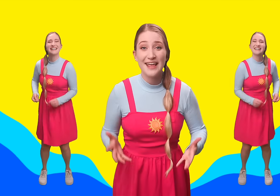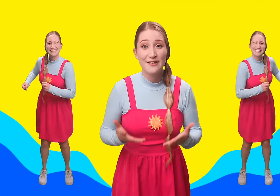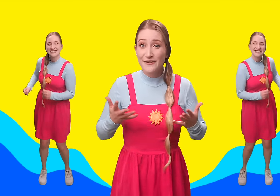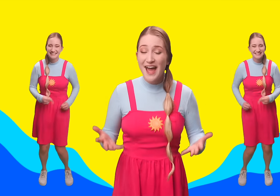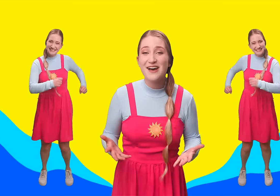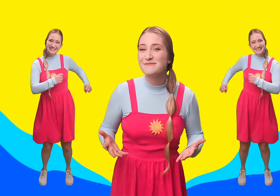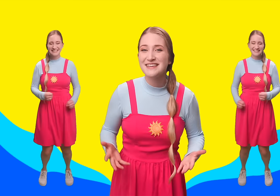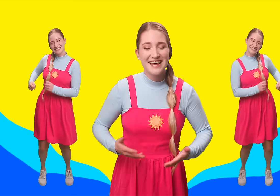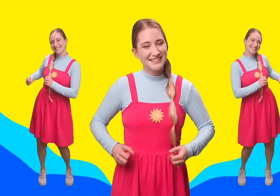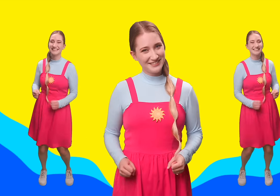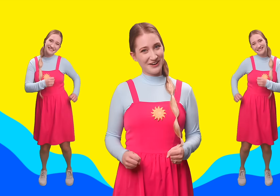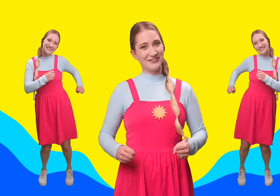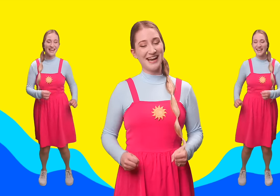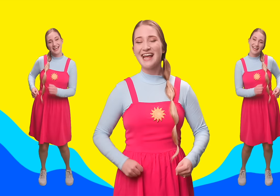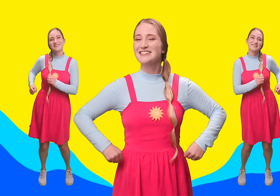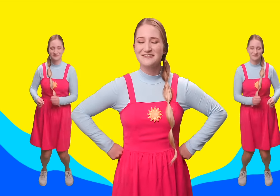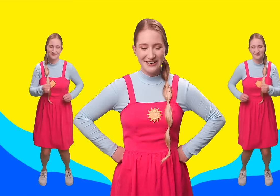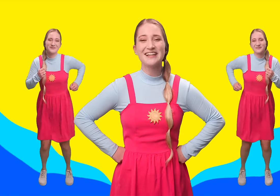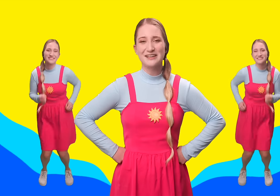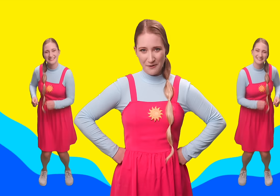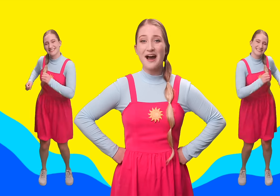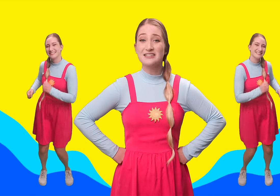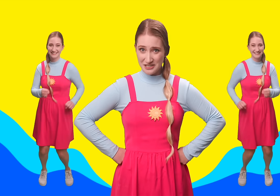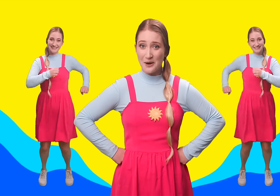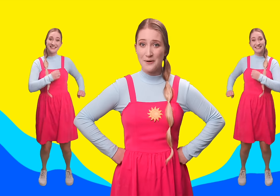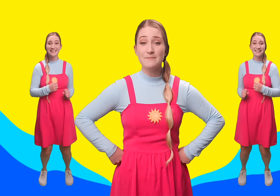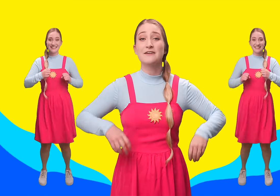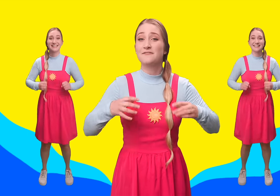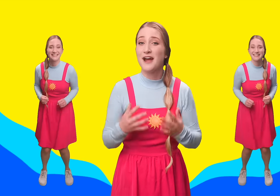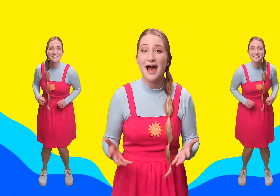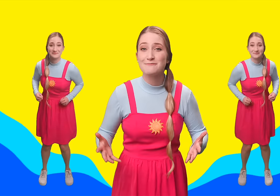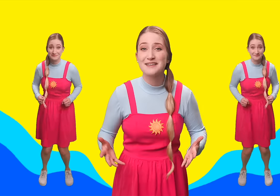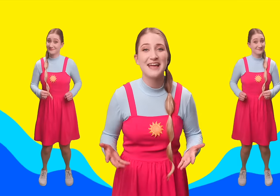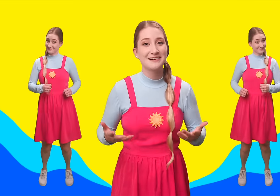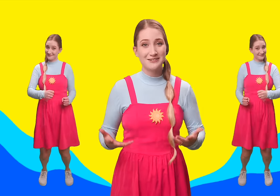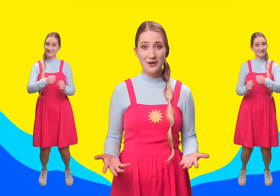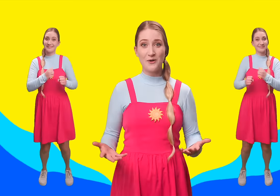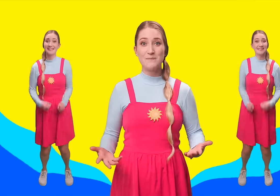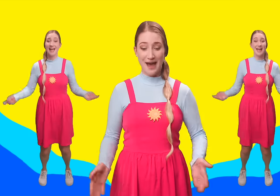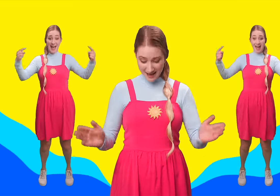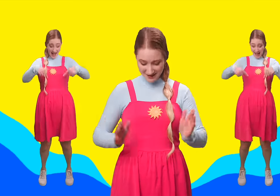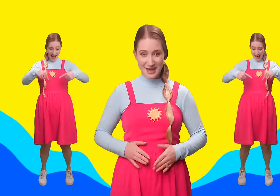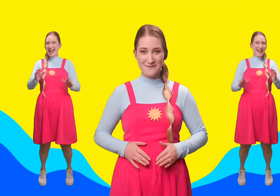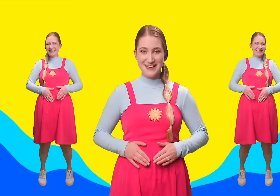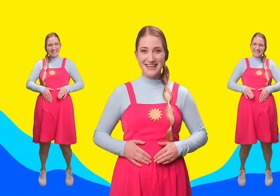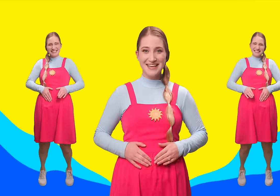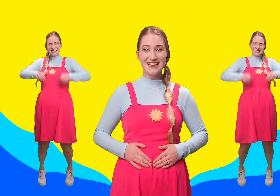If you're happy and you know it, and you really want to show it. If you're happy and you know it, pat your tummy.